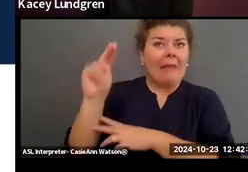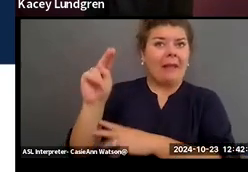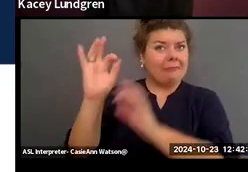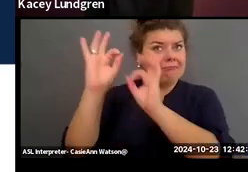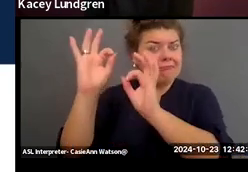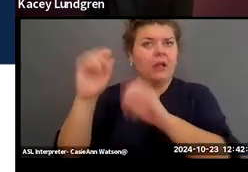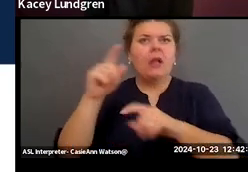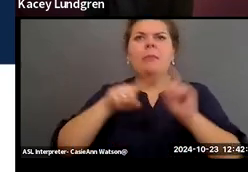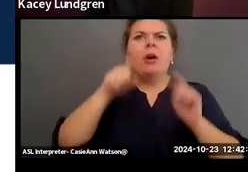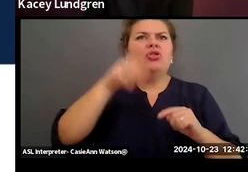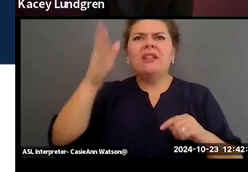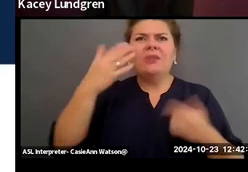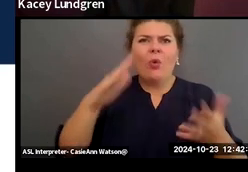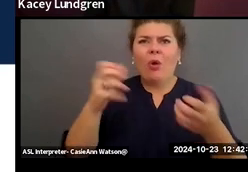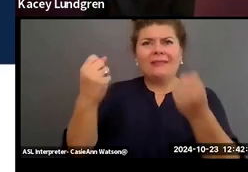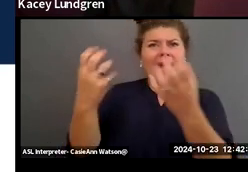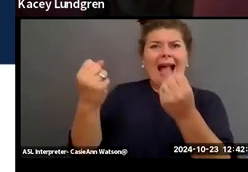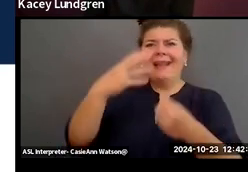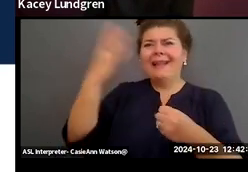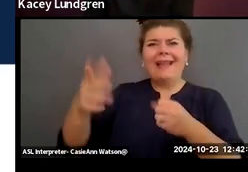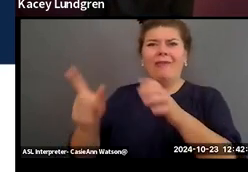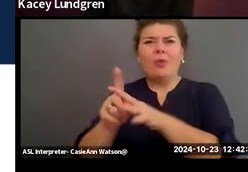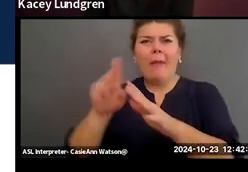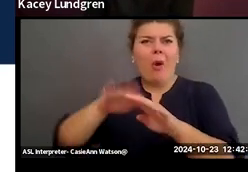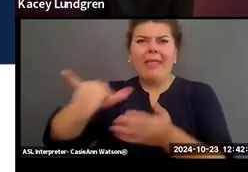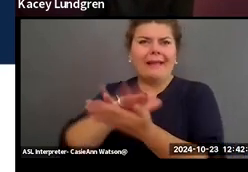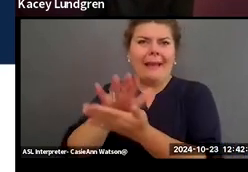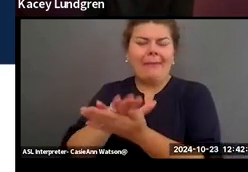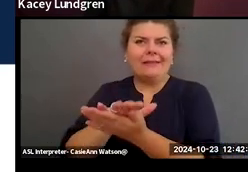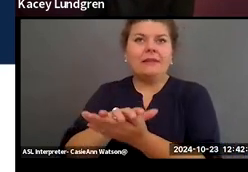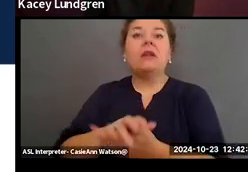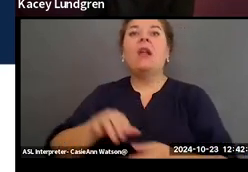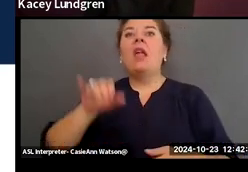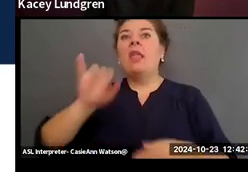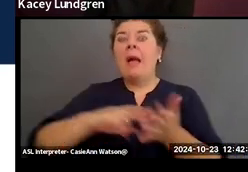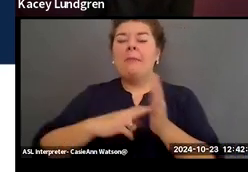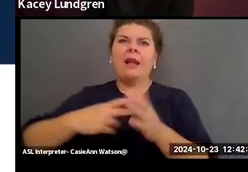and had never set foot on Gallaudet's campus. This ignited a week of intense protesting